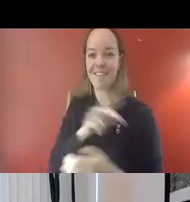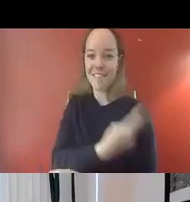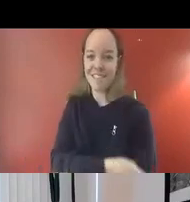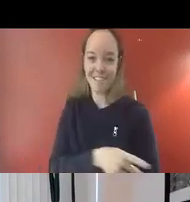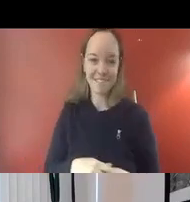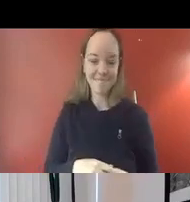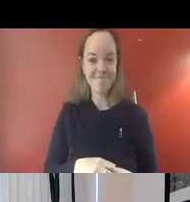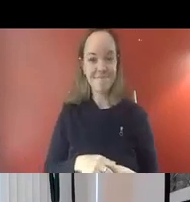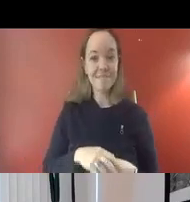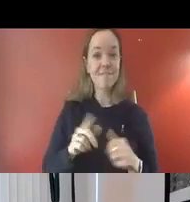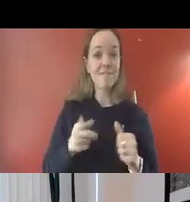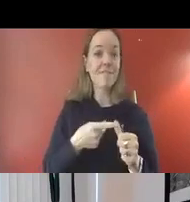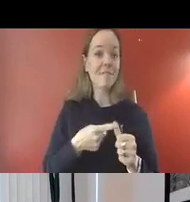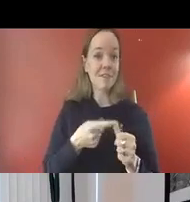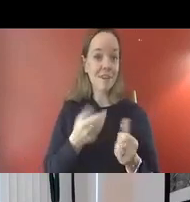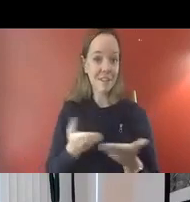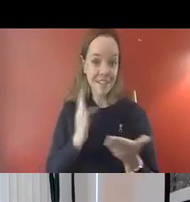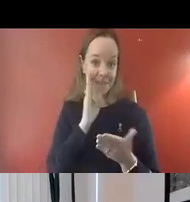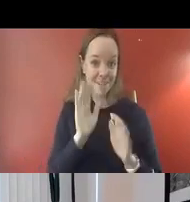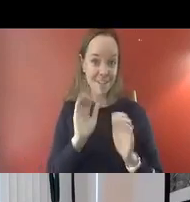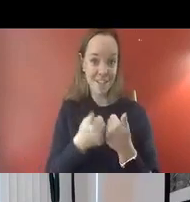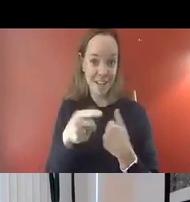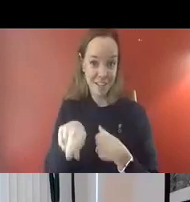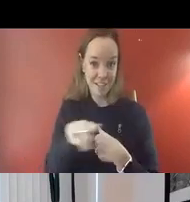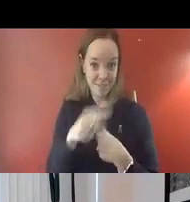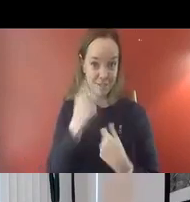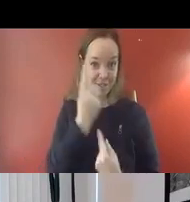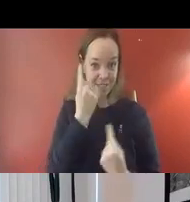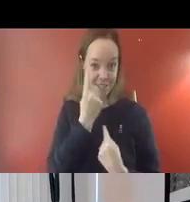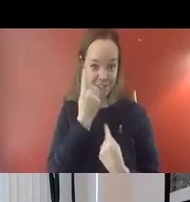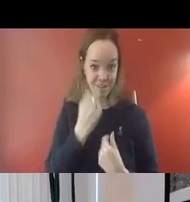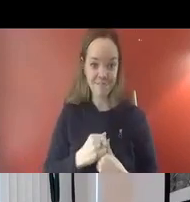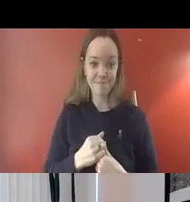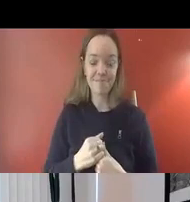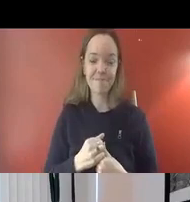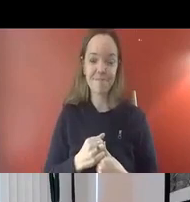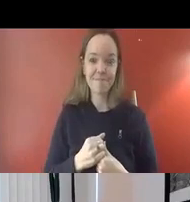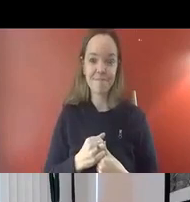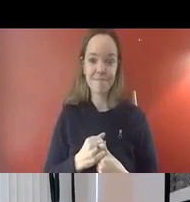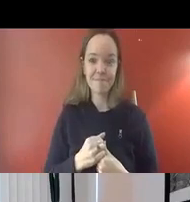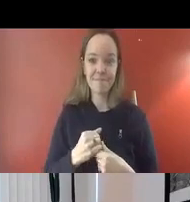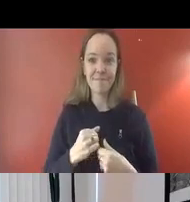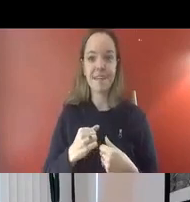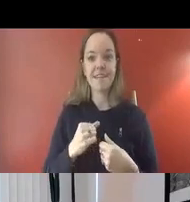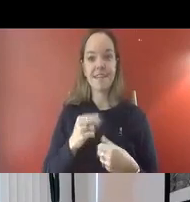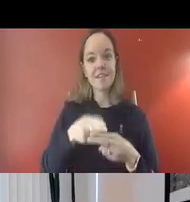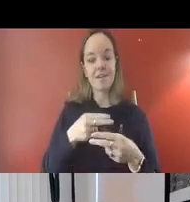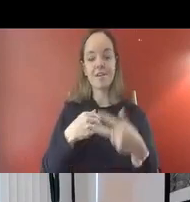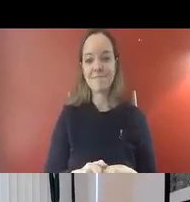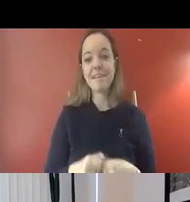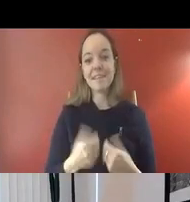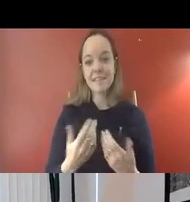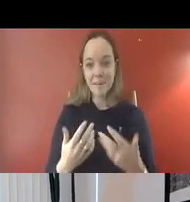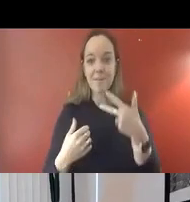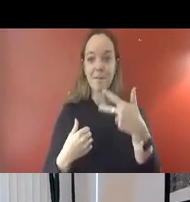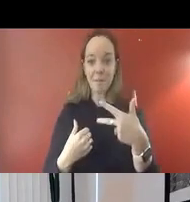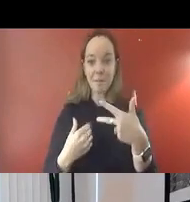challenge you guys to consider is "Three So the first one that I'm going to Good Things ". Okay, so many of you are challenge you guys to consider is "Three